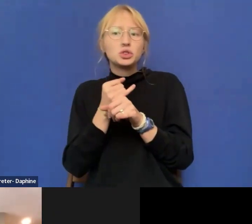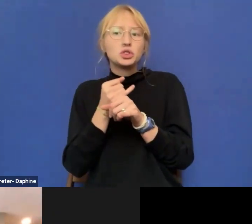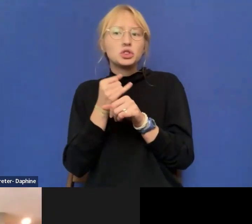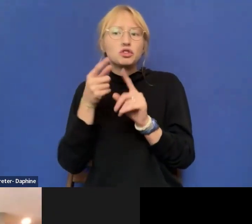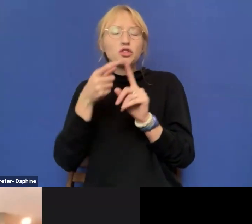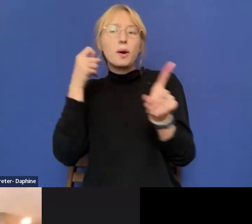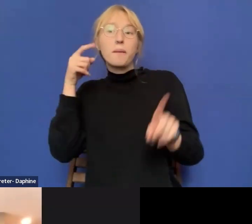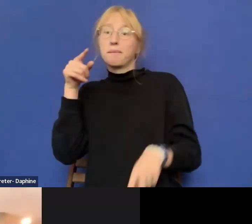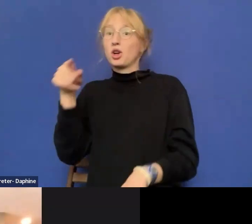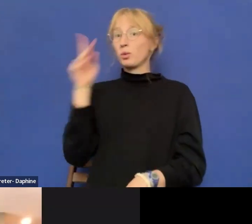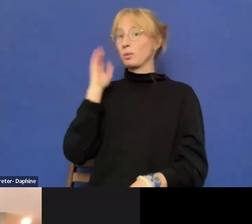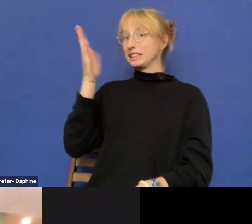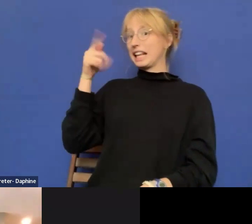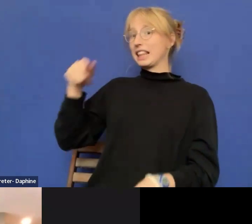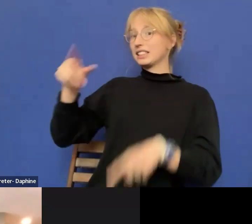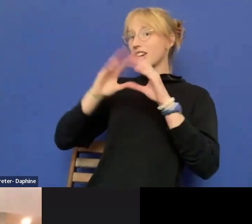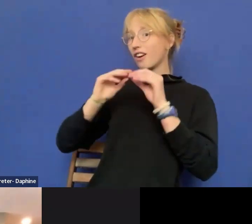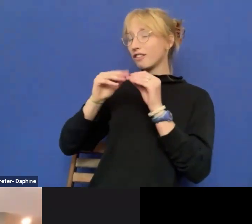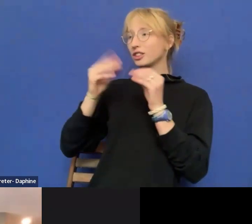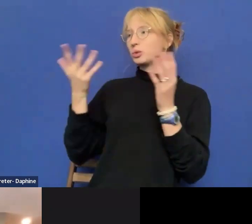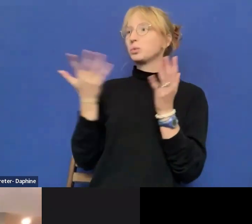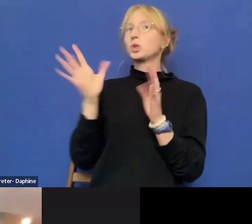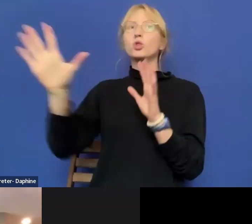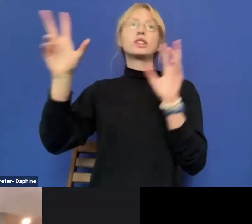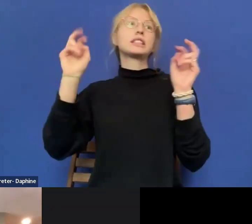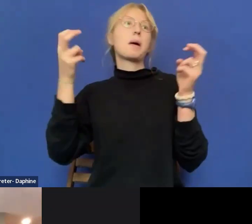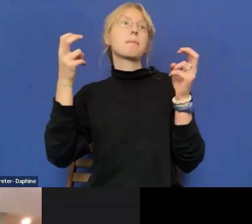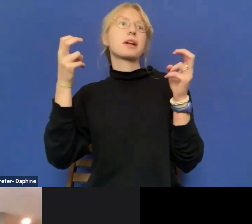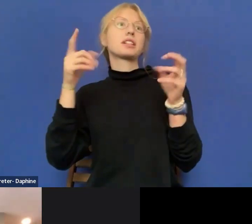at this conference? What your topic on, or you can